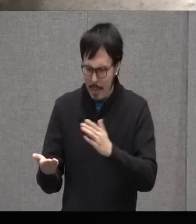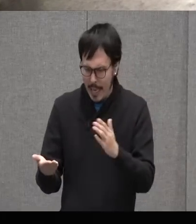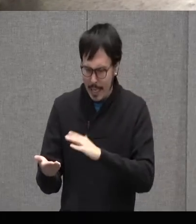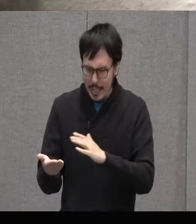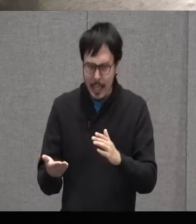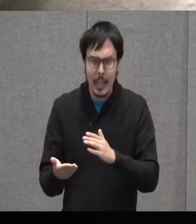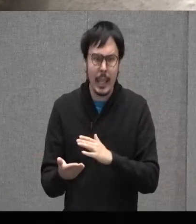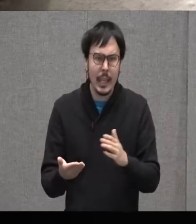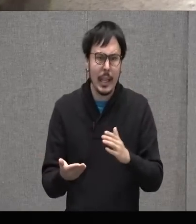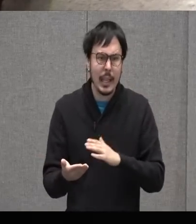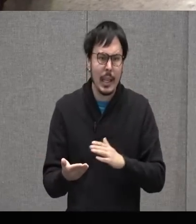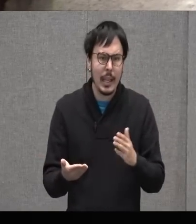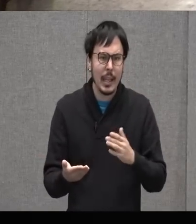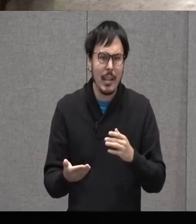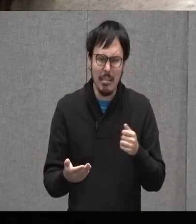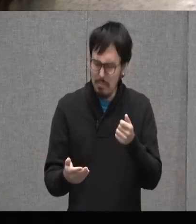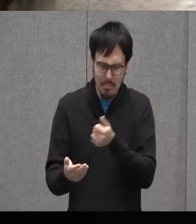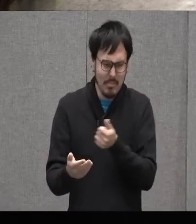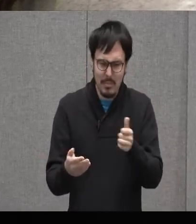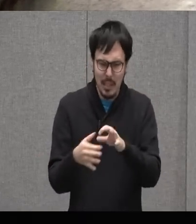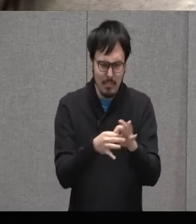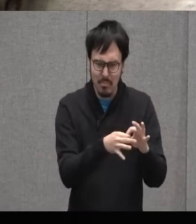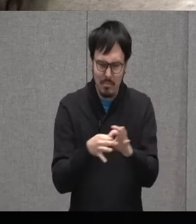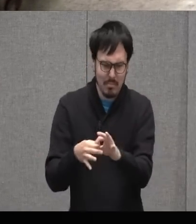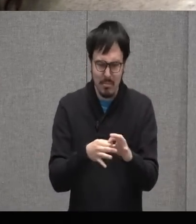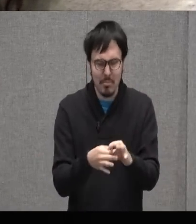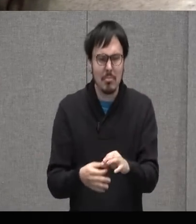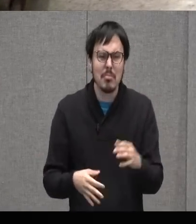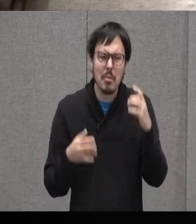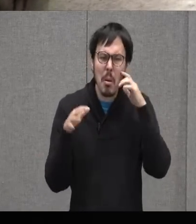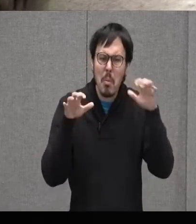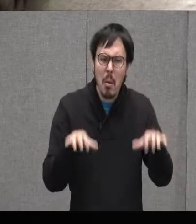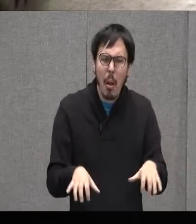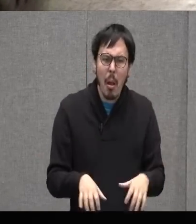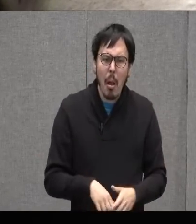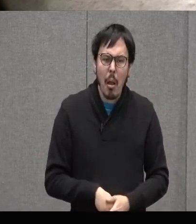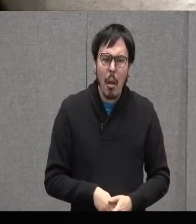Whoa, in fact, this whole recipe is a math word problem.